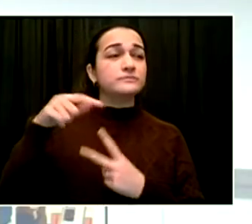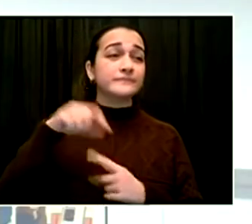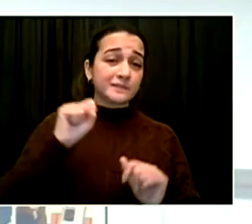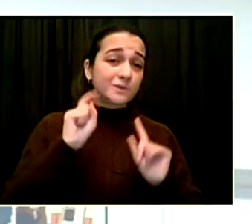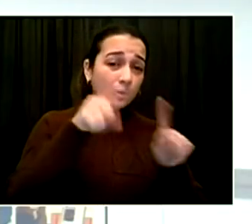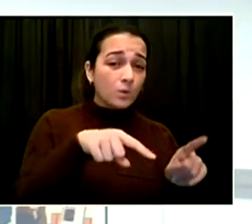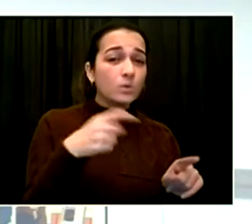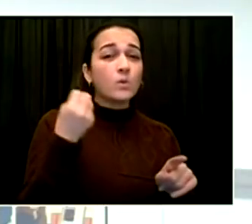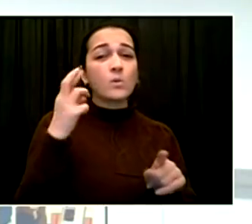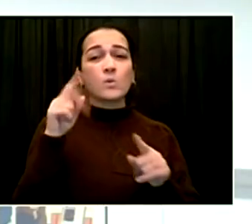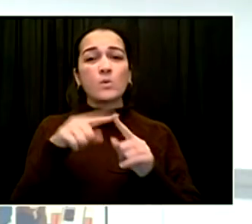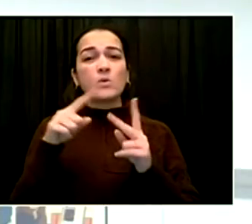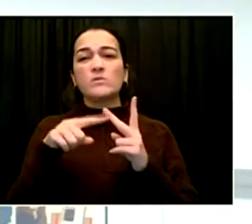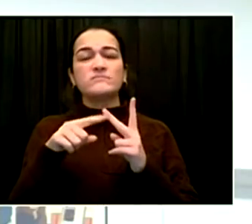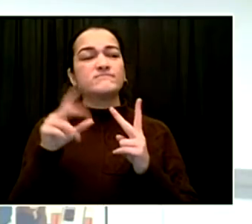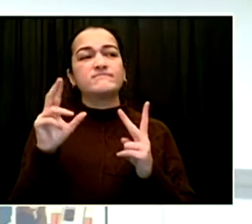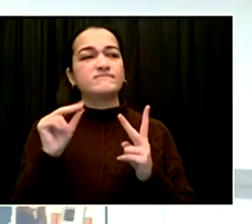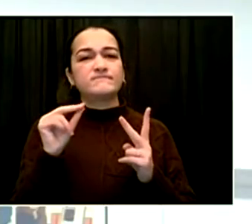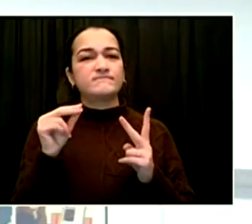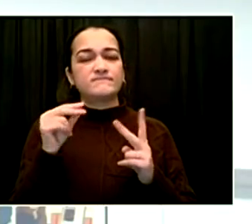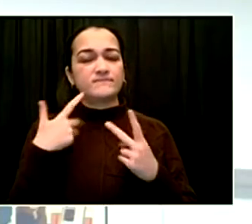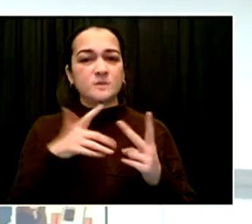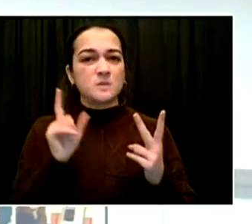ONE CAN REDUCE THE RISK,